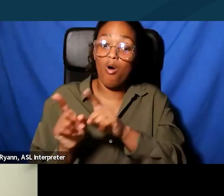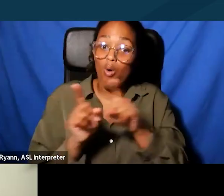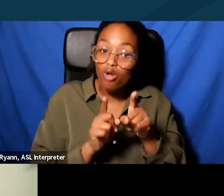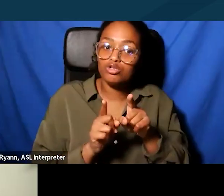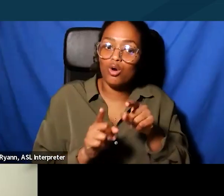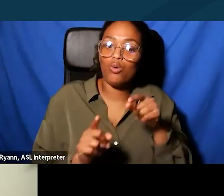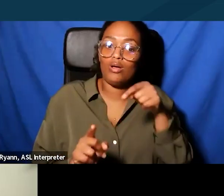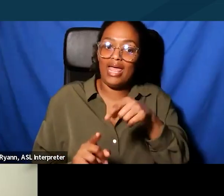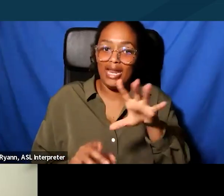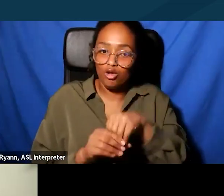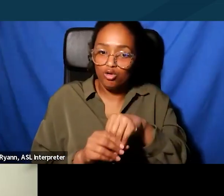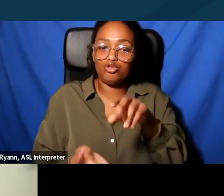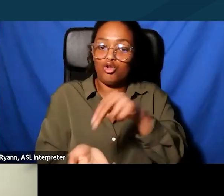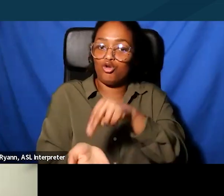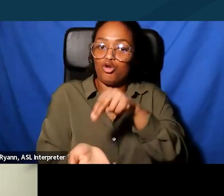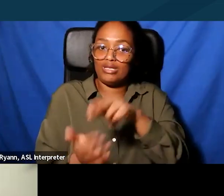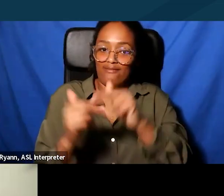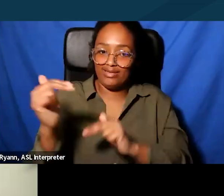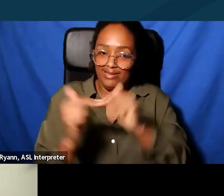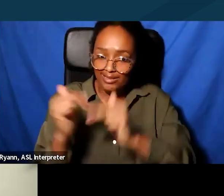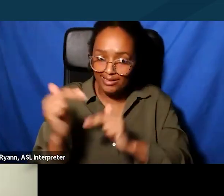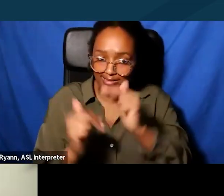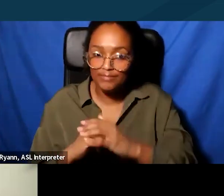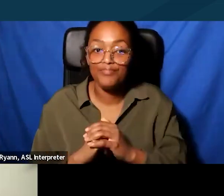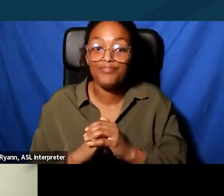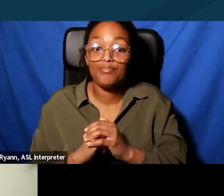And all home and community‑based services,